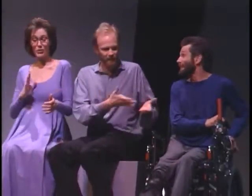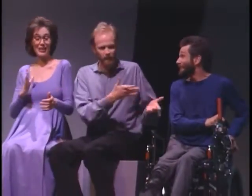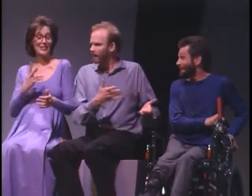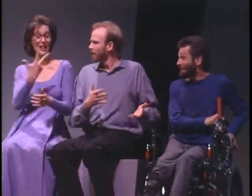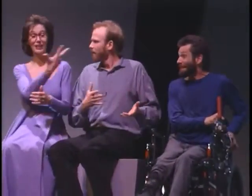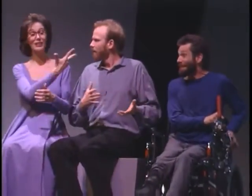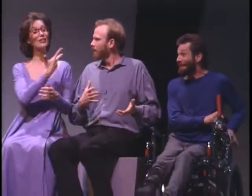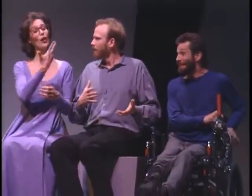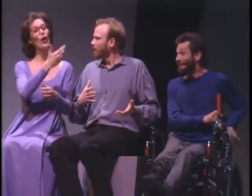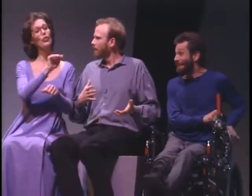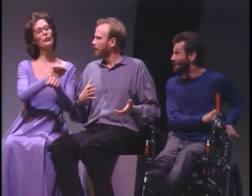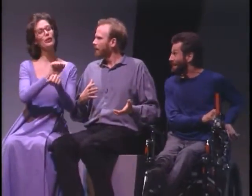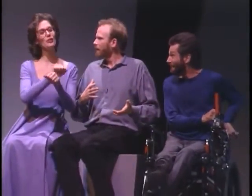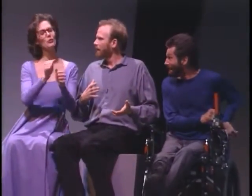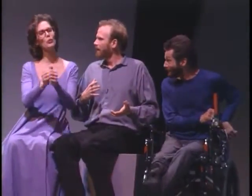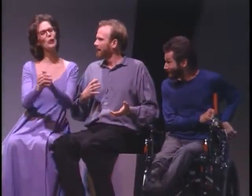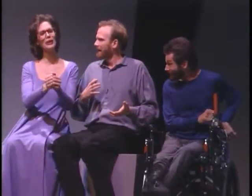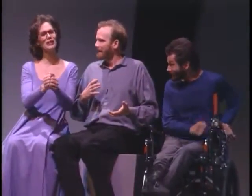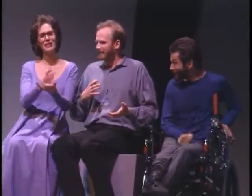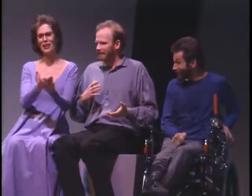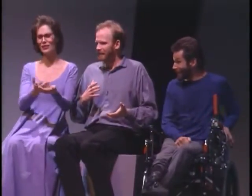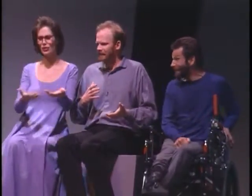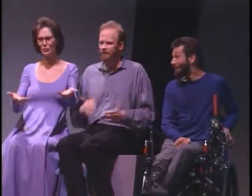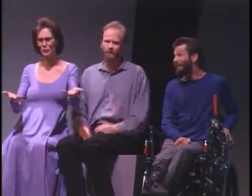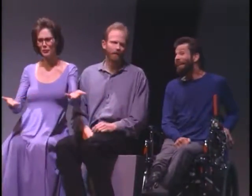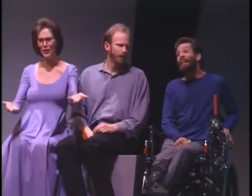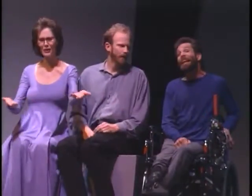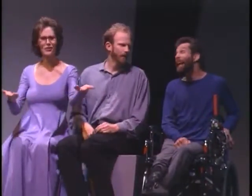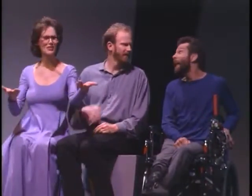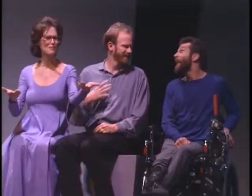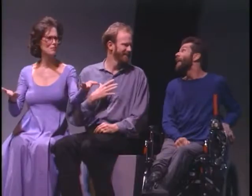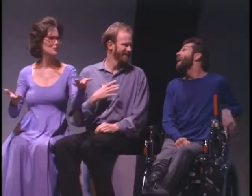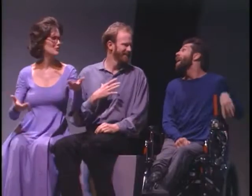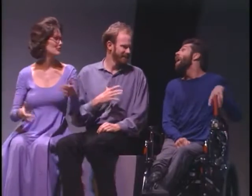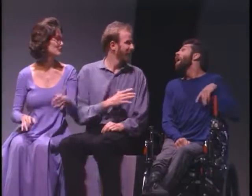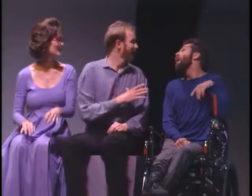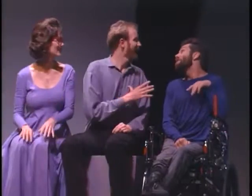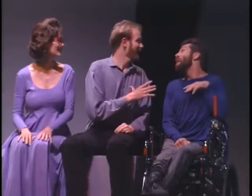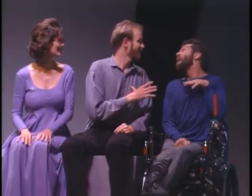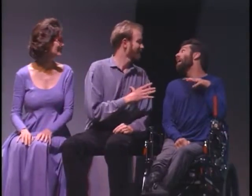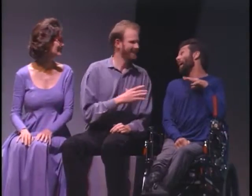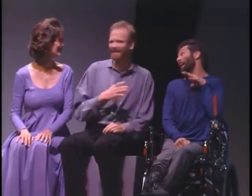think it's elegant that all three of us working together to prepare this